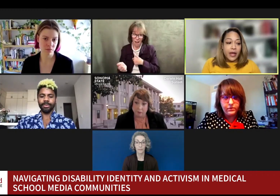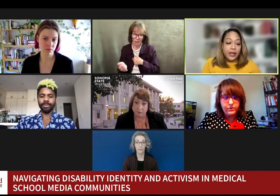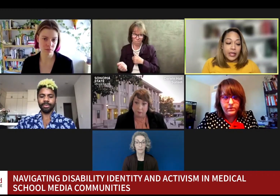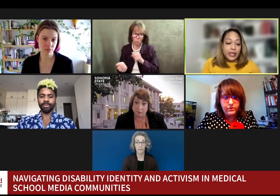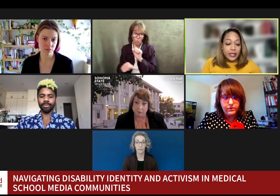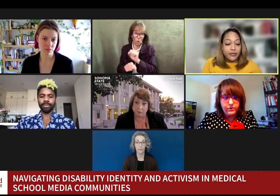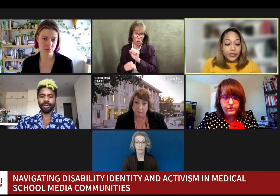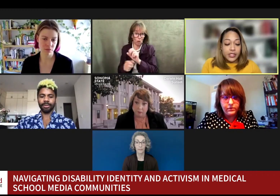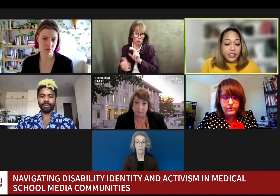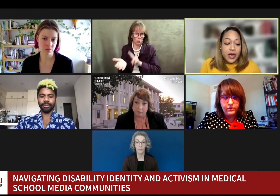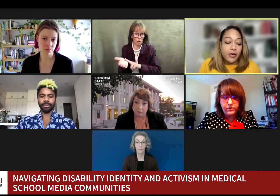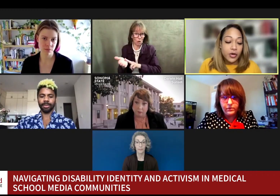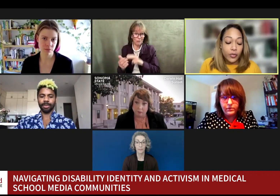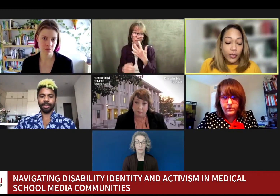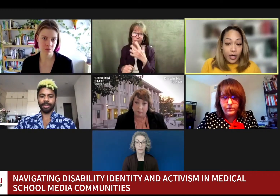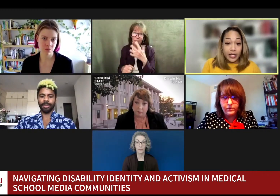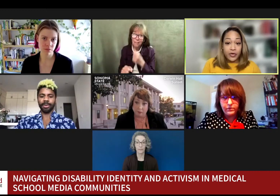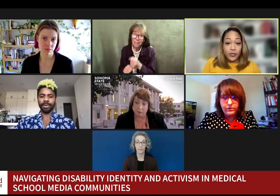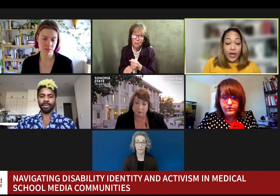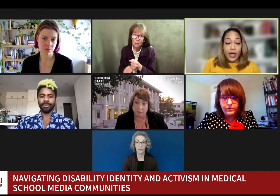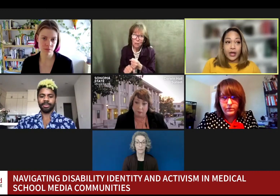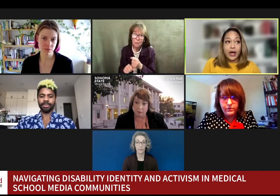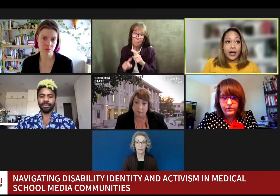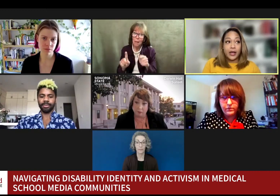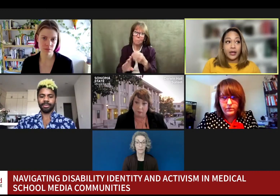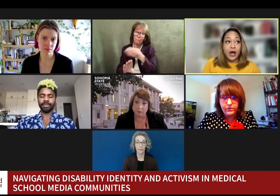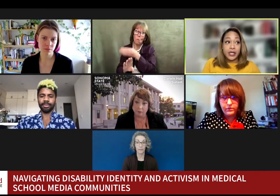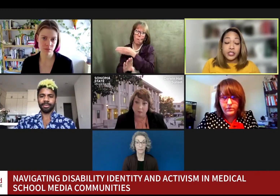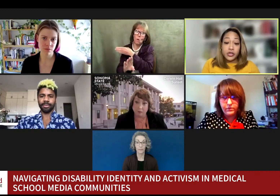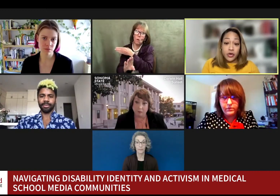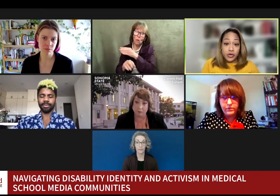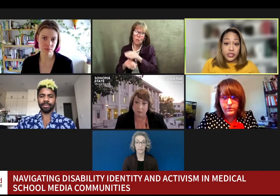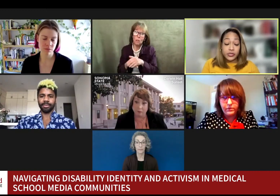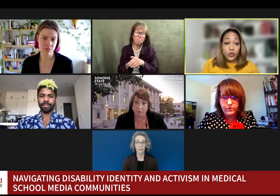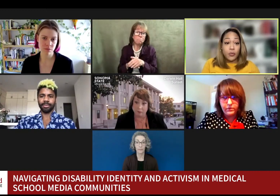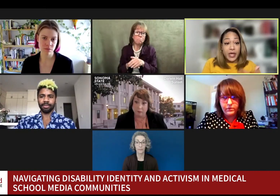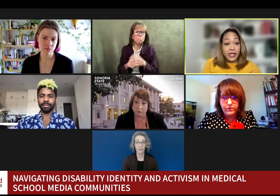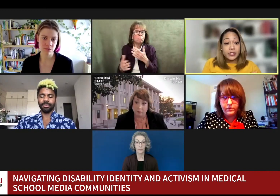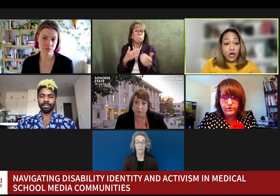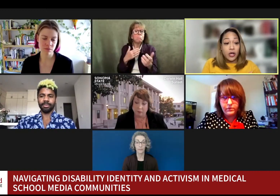And I can give you a scenario where even when I got into nursing